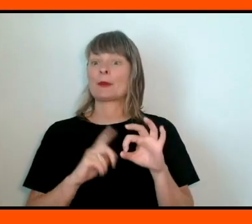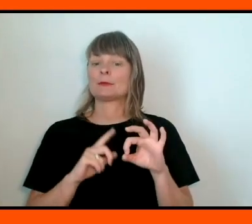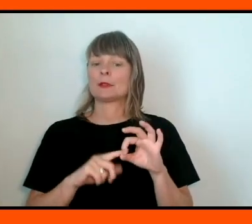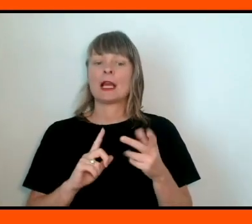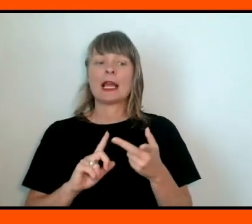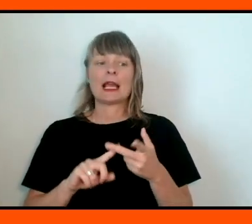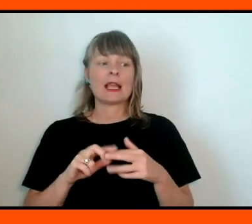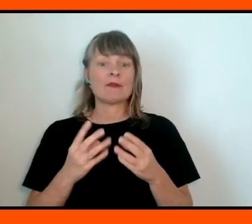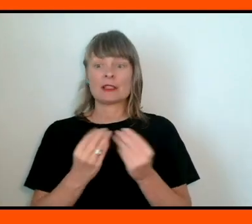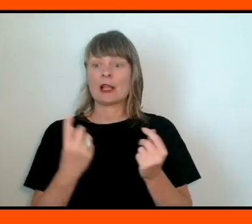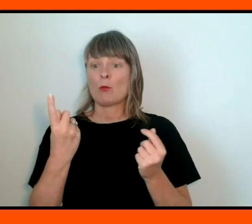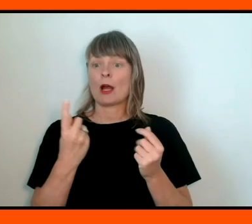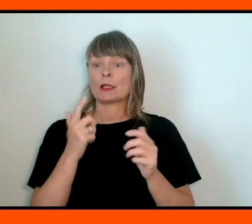do you actually consider these?